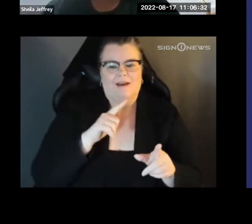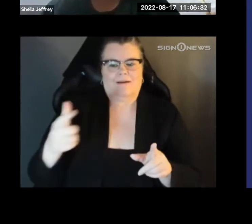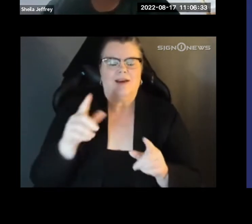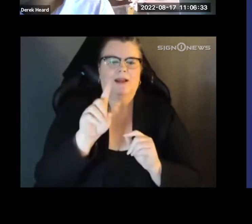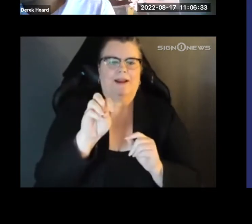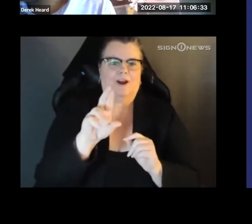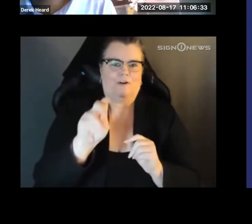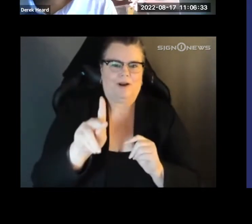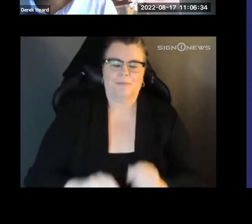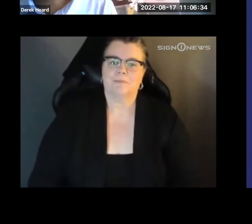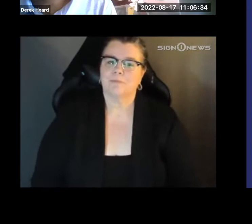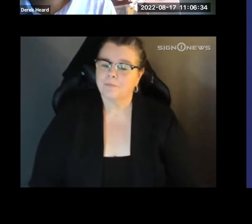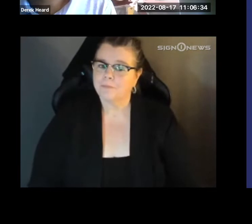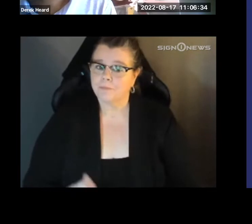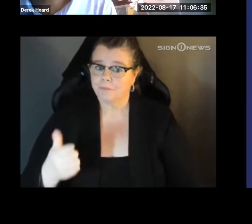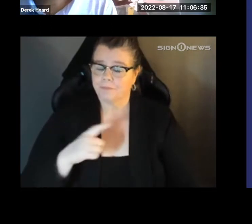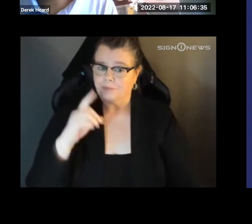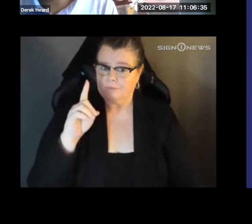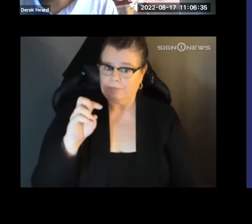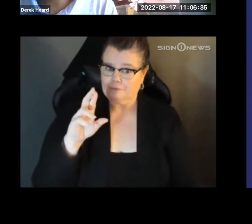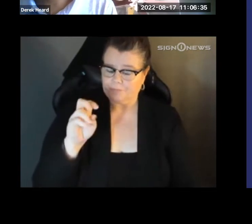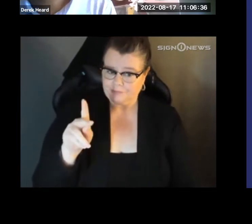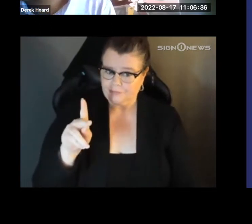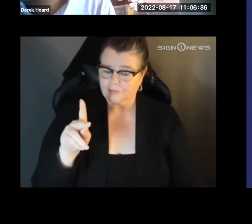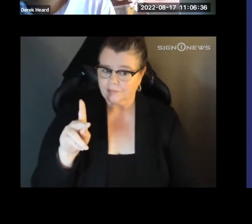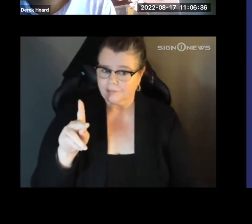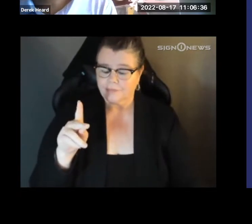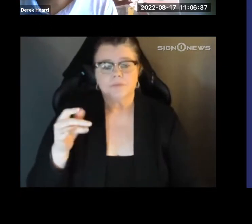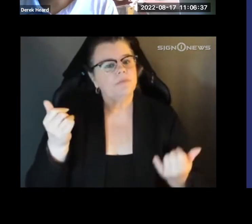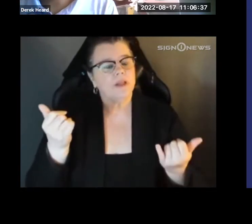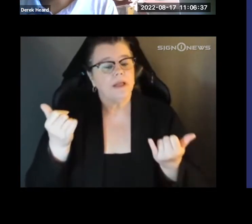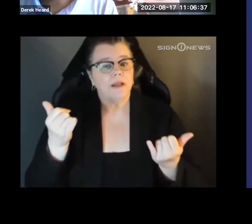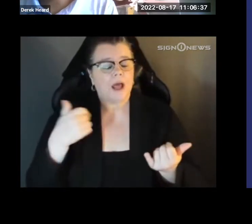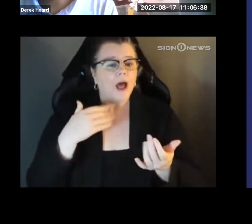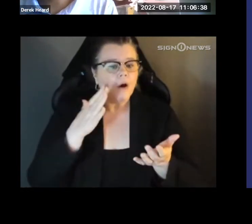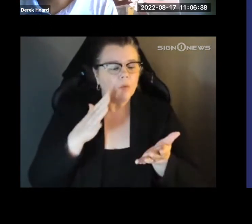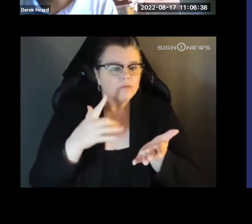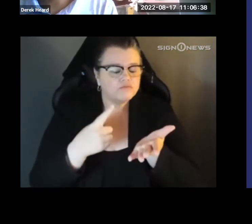now we are going to talk about the different ways you can vote